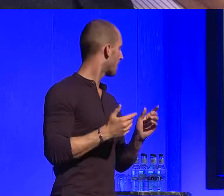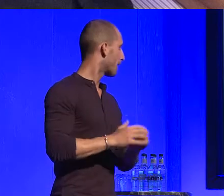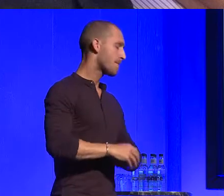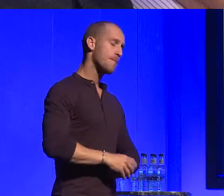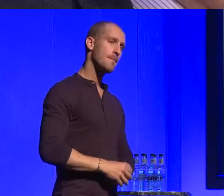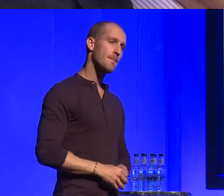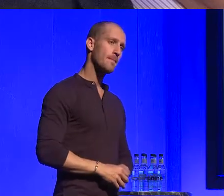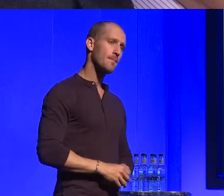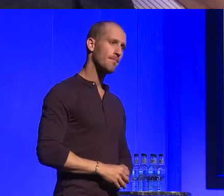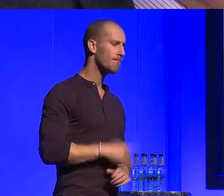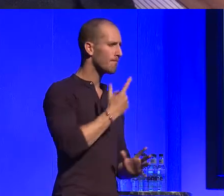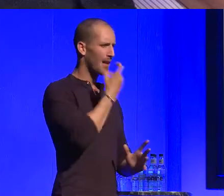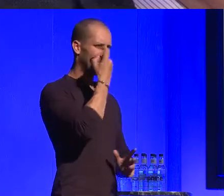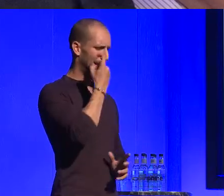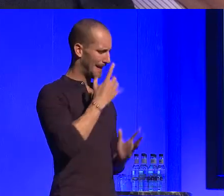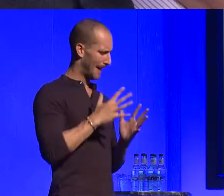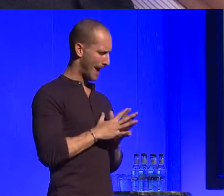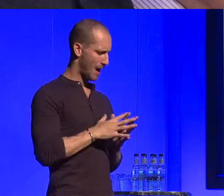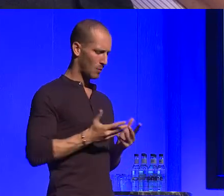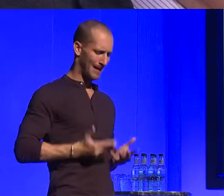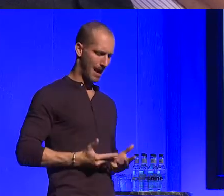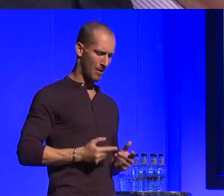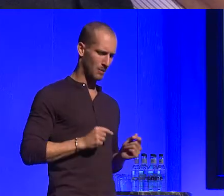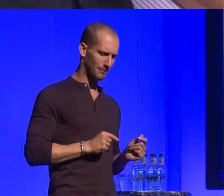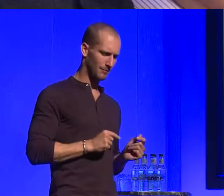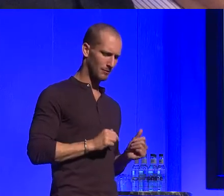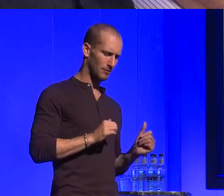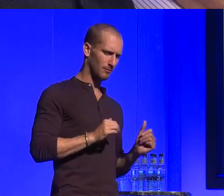So we are thinking about how to get from one place to the other place, because clearly